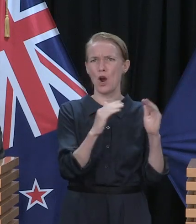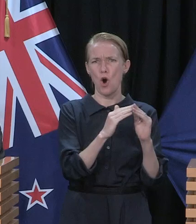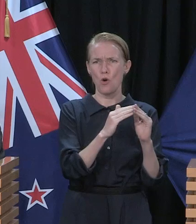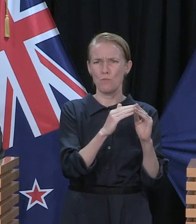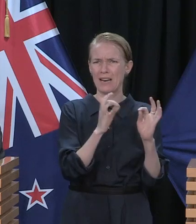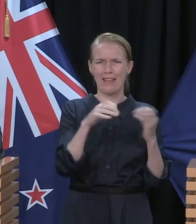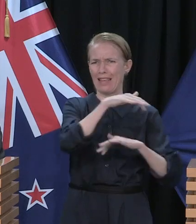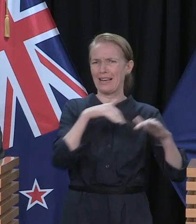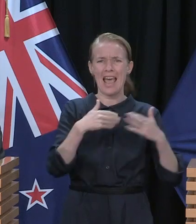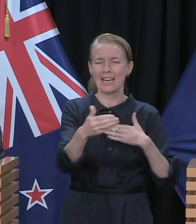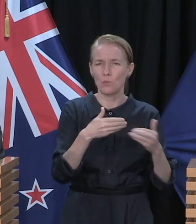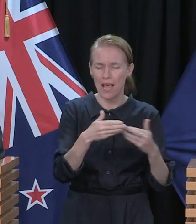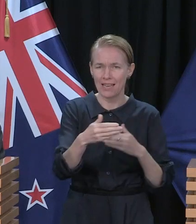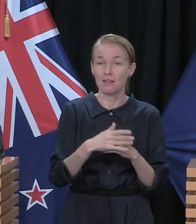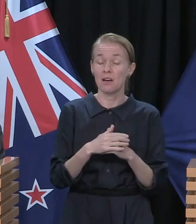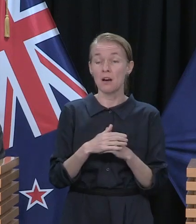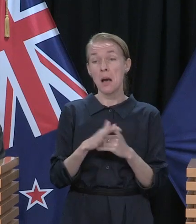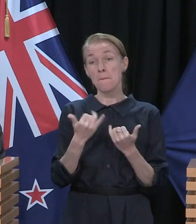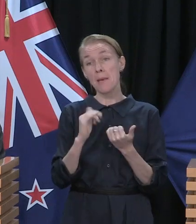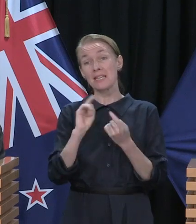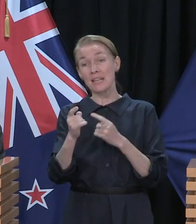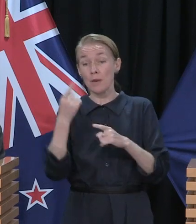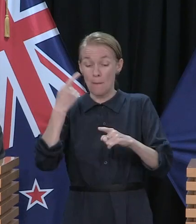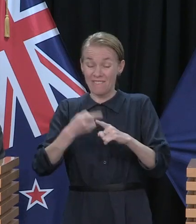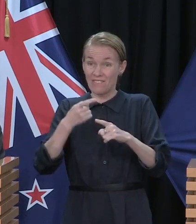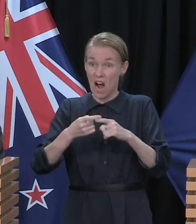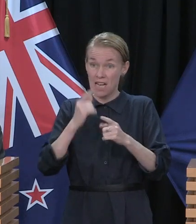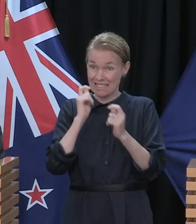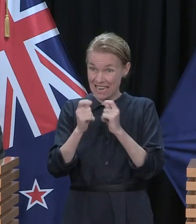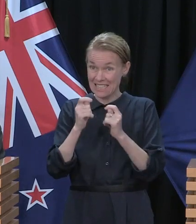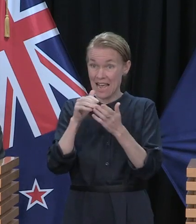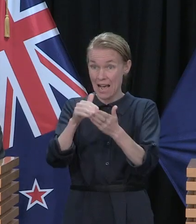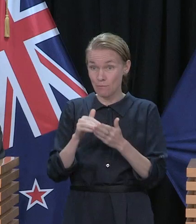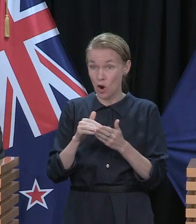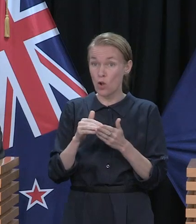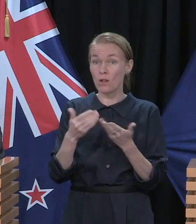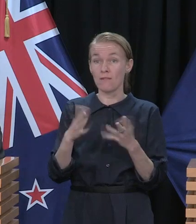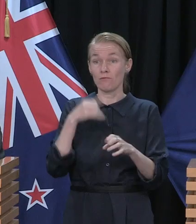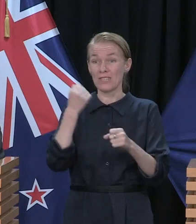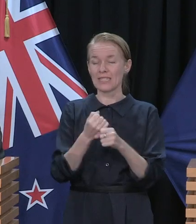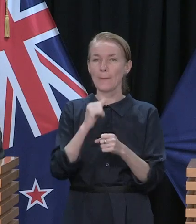situation. Where it may be useful - so that rapid testing